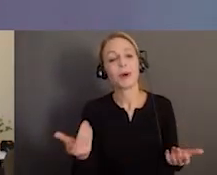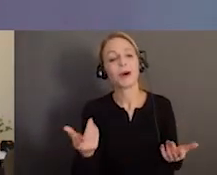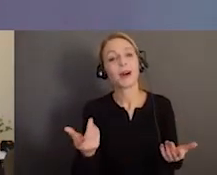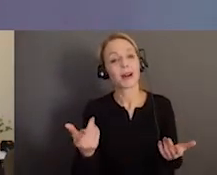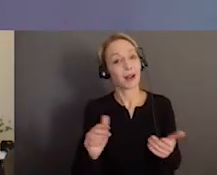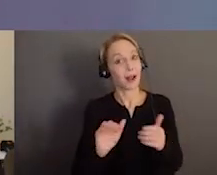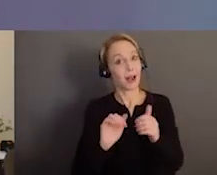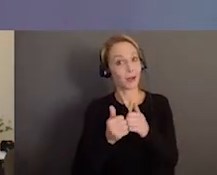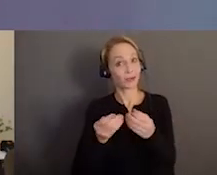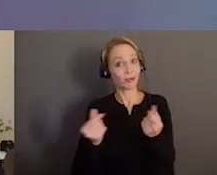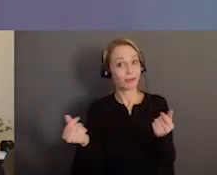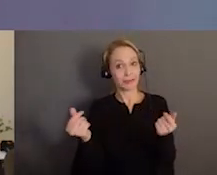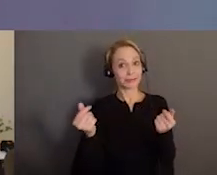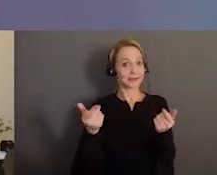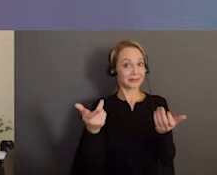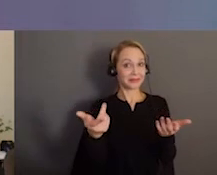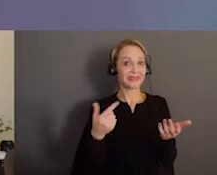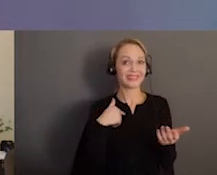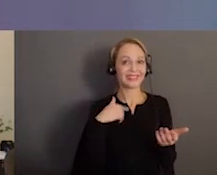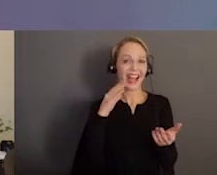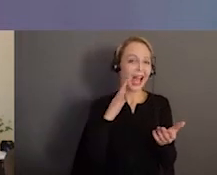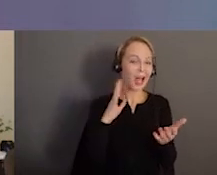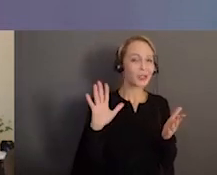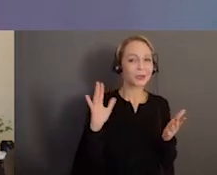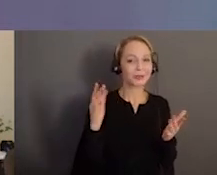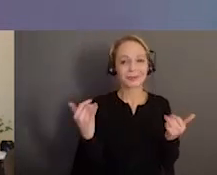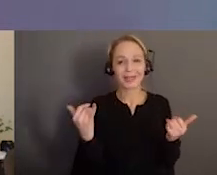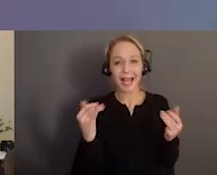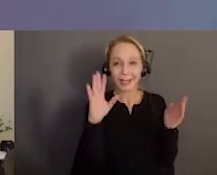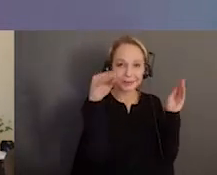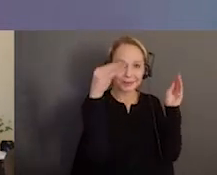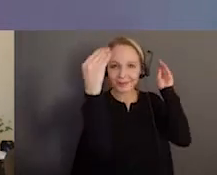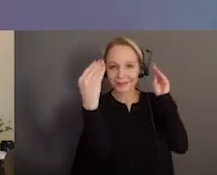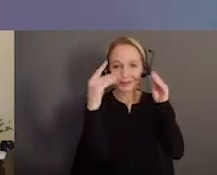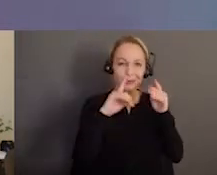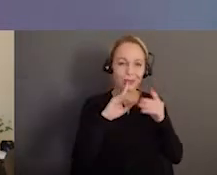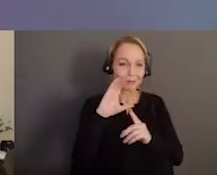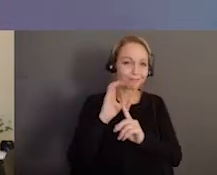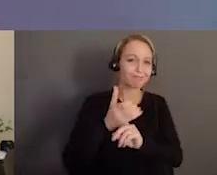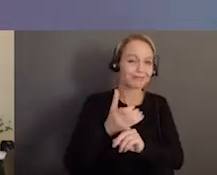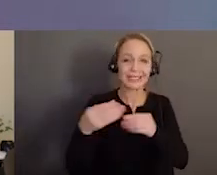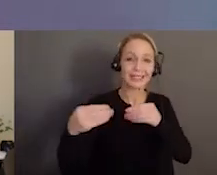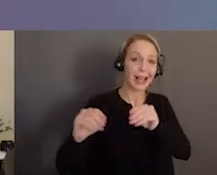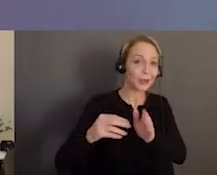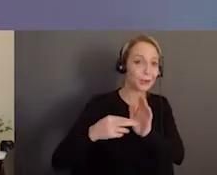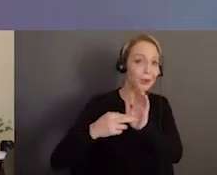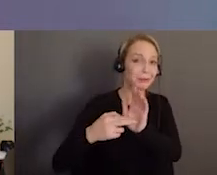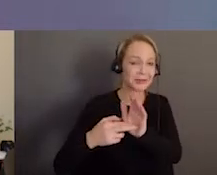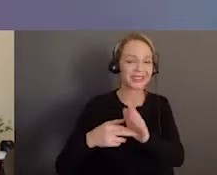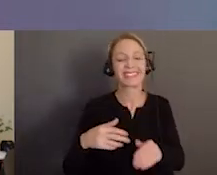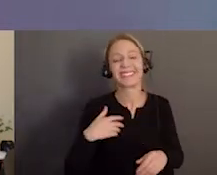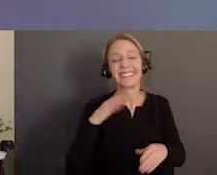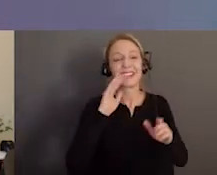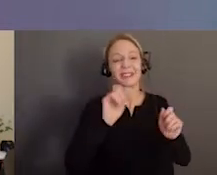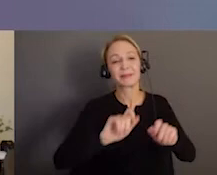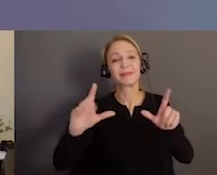WILL PUT ON MY SALES REP HAT AND SWITCH INTO THE CRM